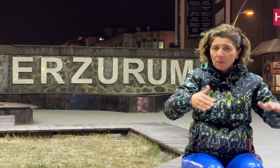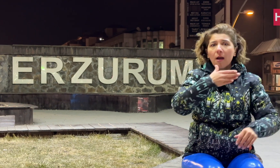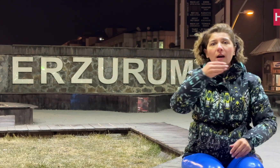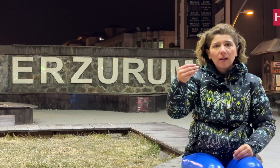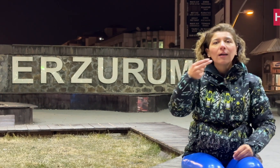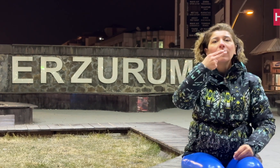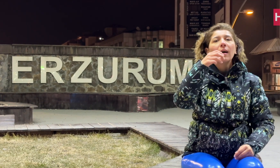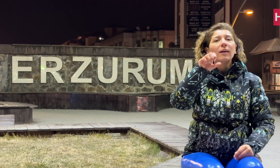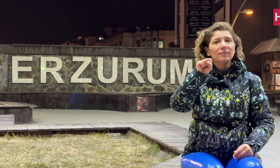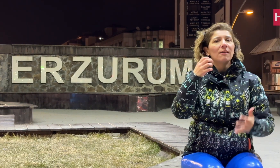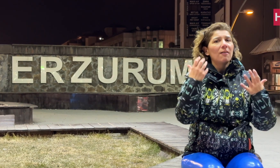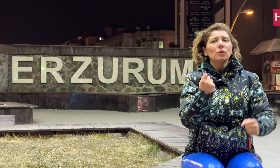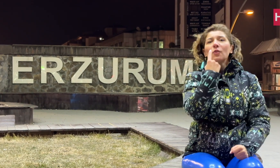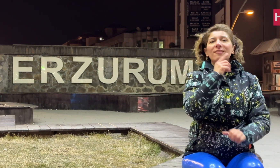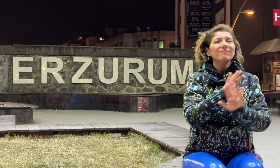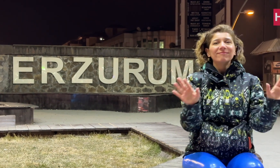and high school for Deaf students.